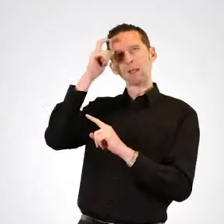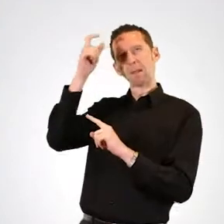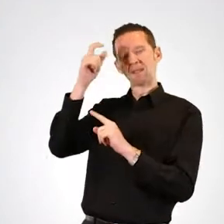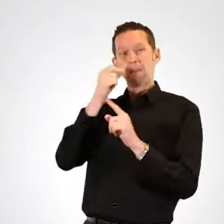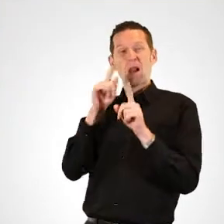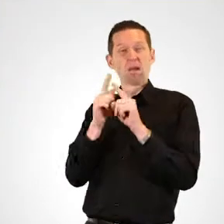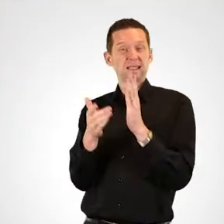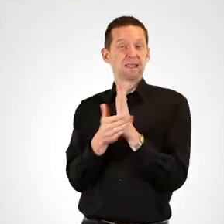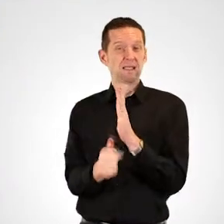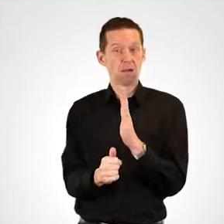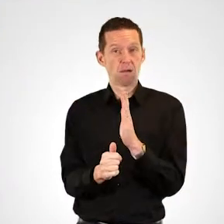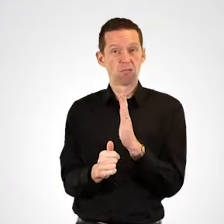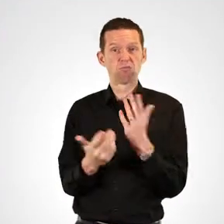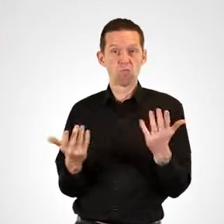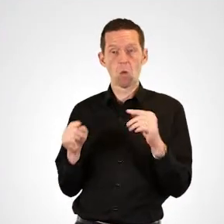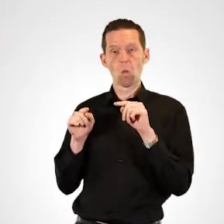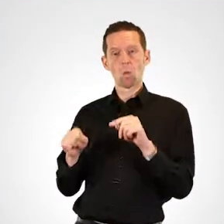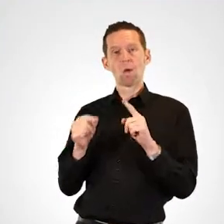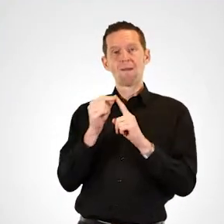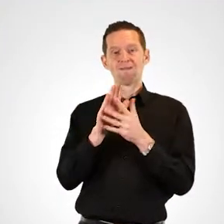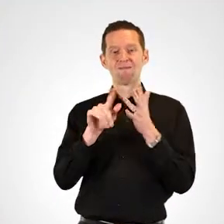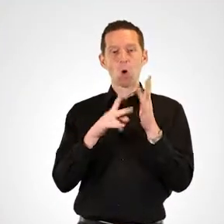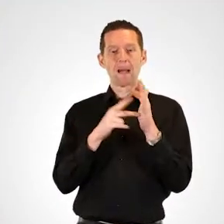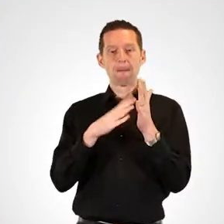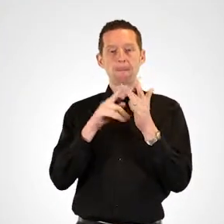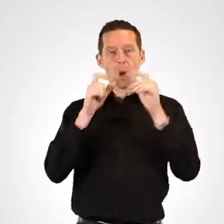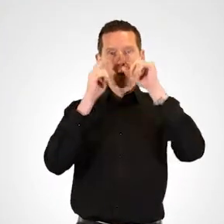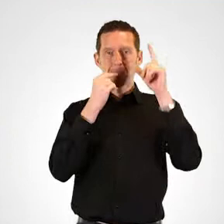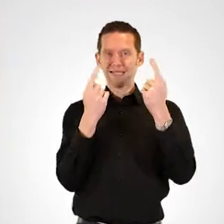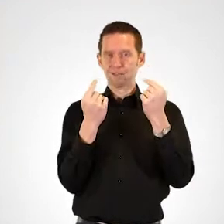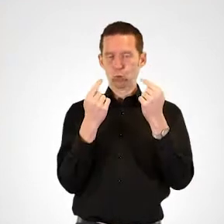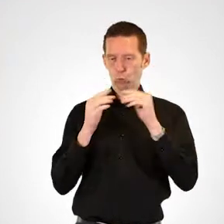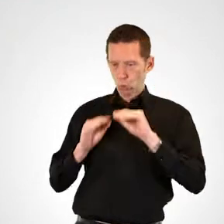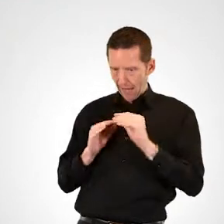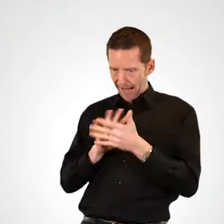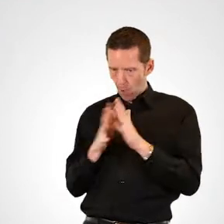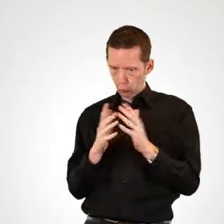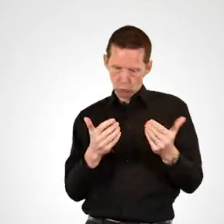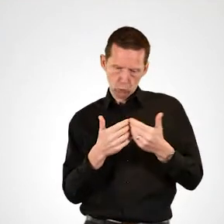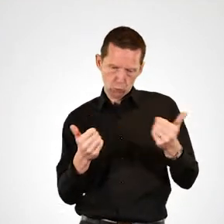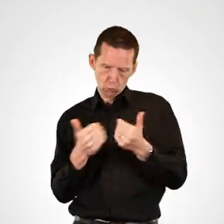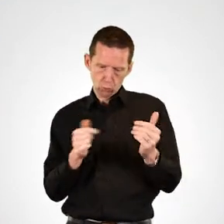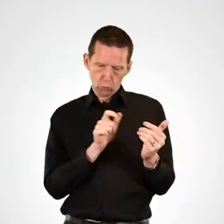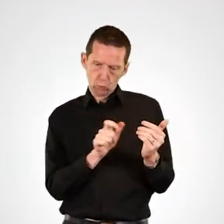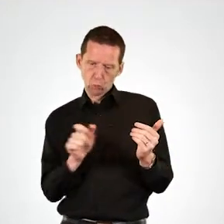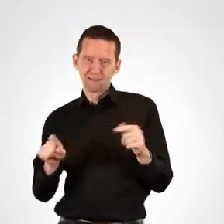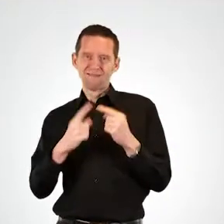And I think arguably phonemic awareness is a little bit easier to teach, how to break a word into its constituent parts,